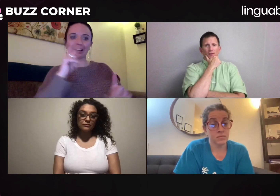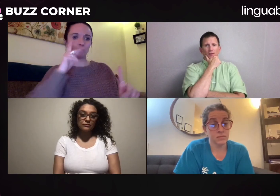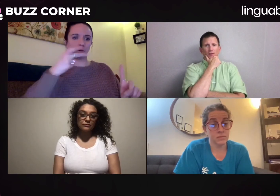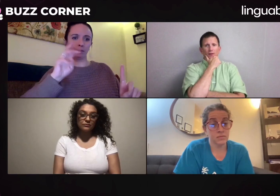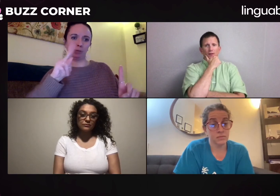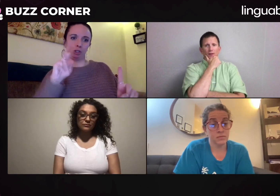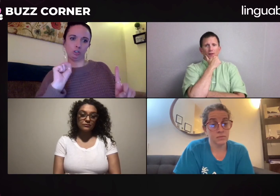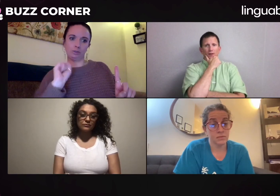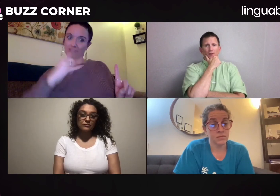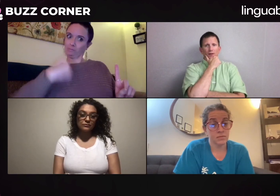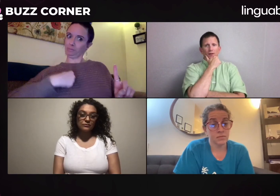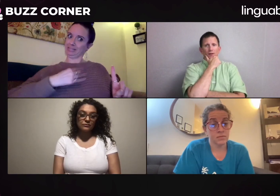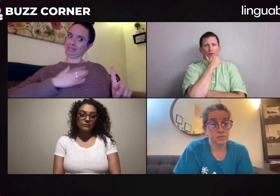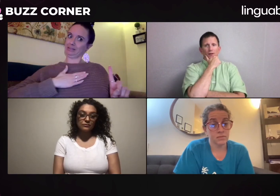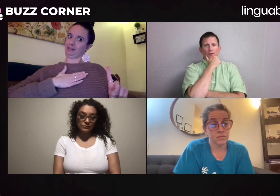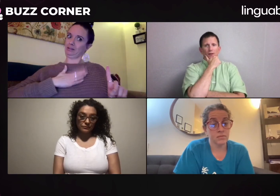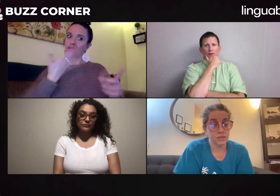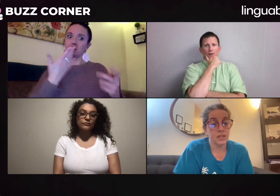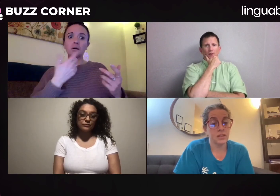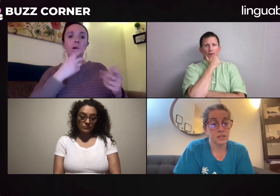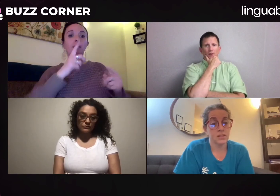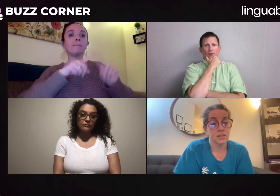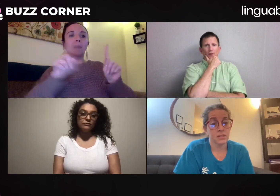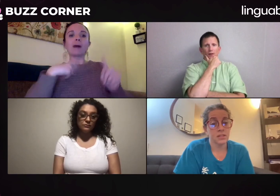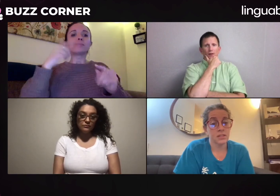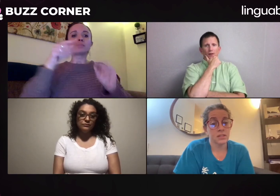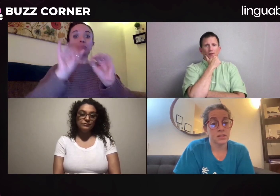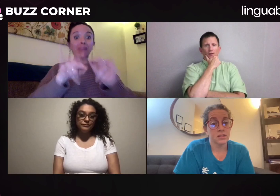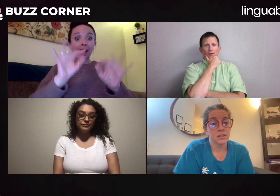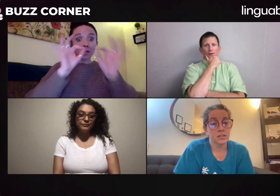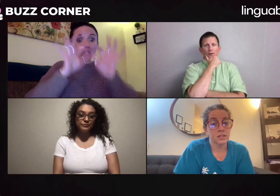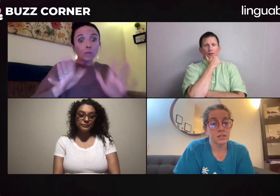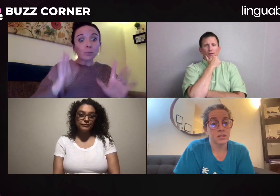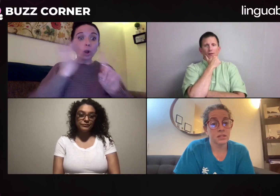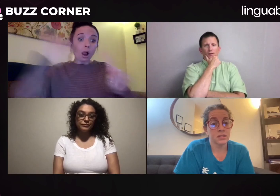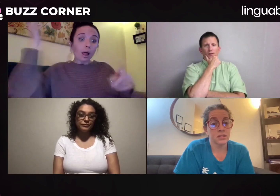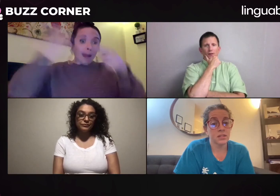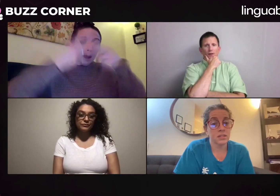for interpreters, not just accepting jobs for their own personal benefit and for the perks.